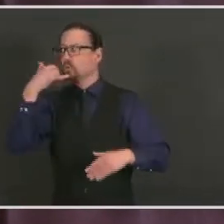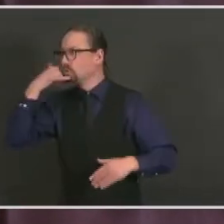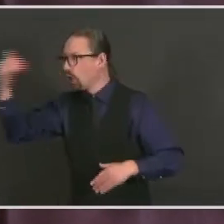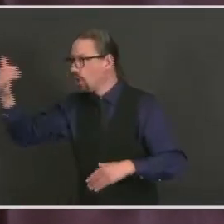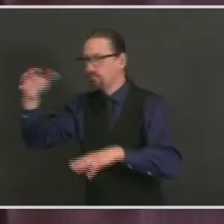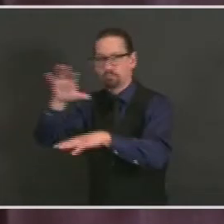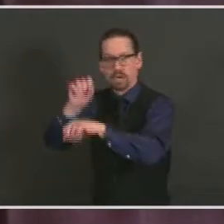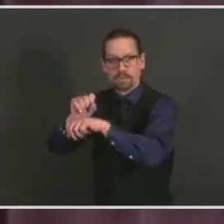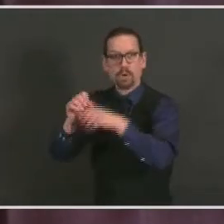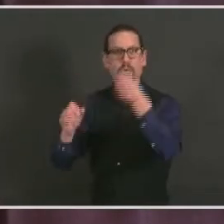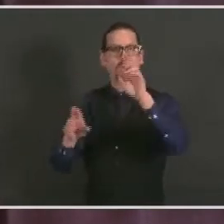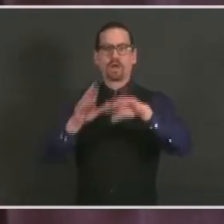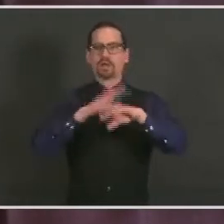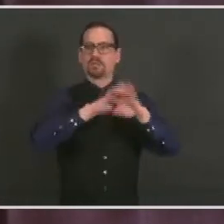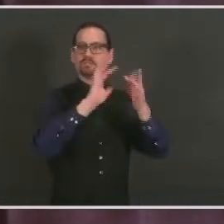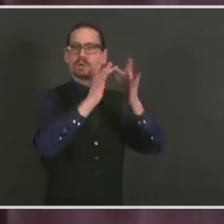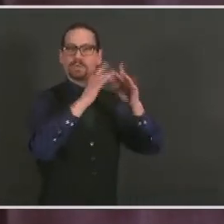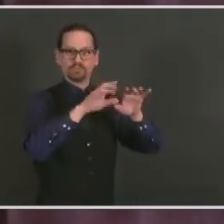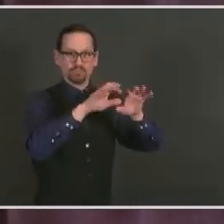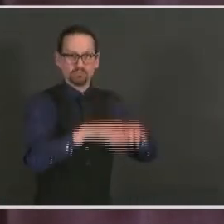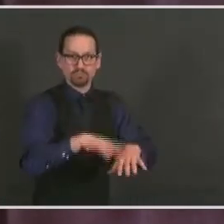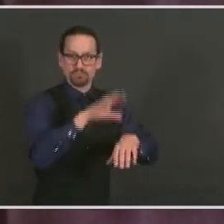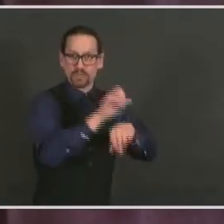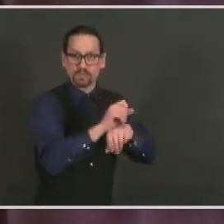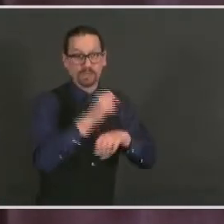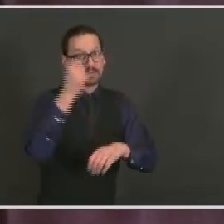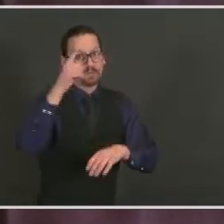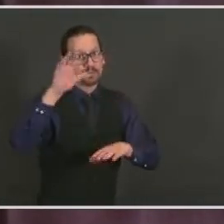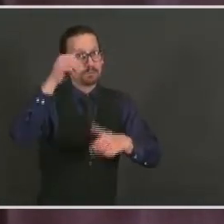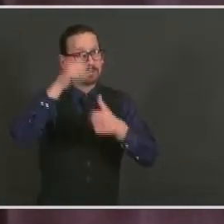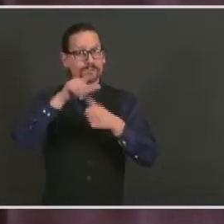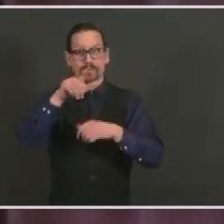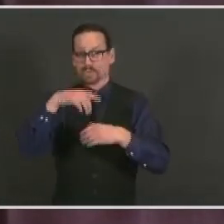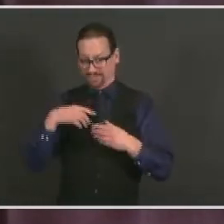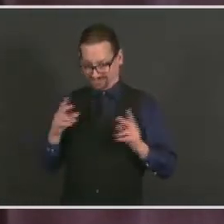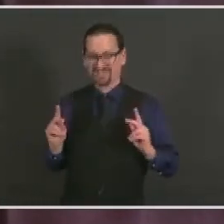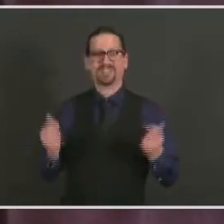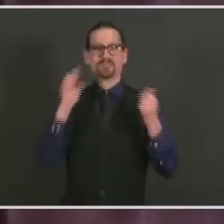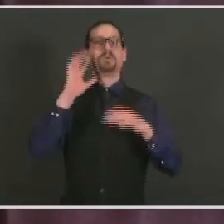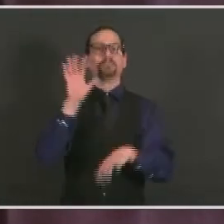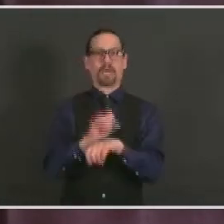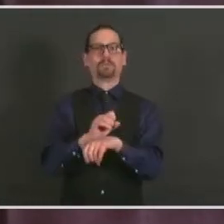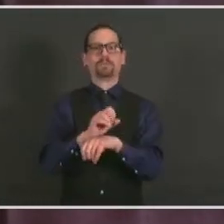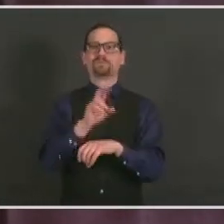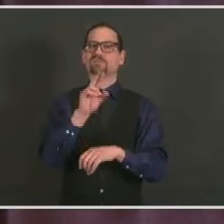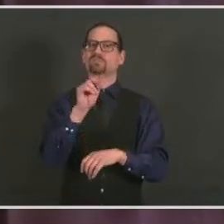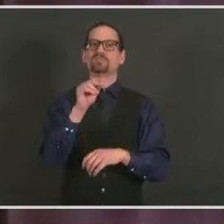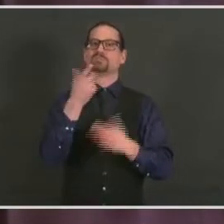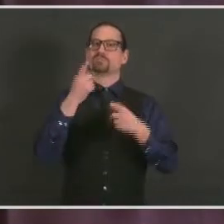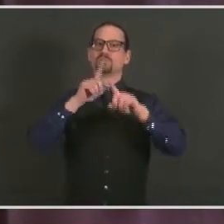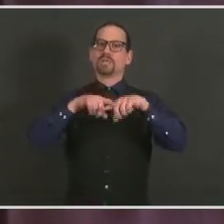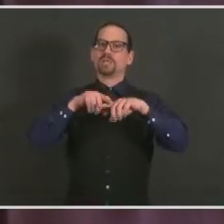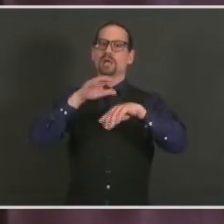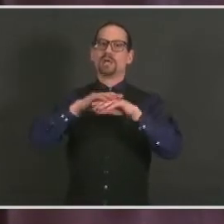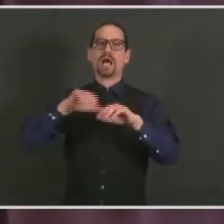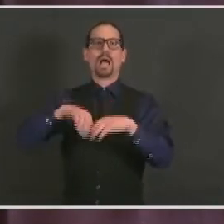TO REITERATE THAT NOT EVERYONE 75 YEARS OF AGE AND OLDER. GOALS ONLINE OR CALLS TO MAKE AN APPOINTMENT WILL GET AN APPOINTMENT RIGHT AWAY. THERE